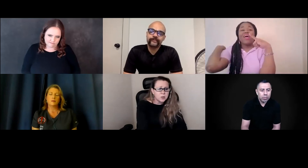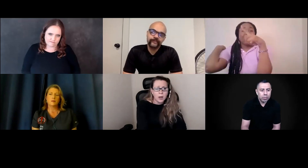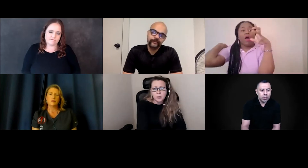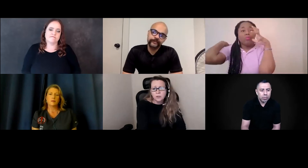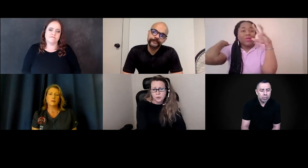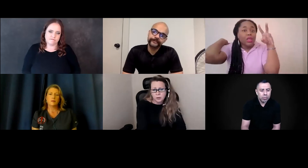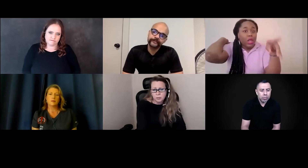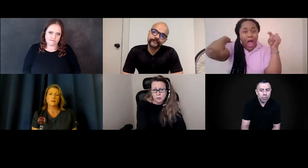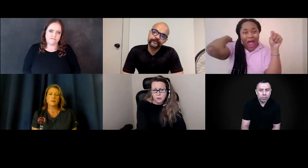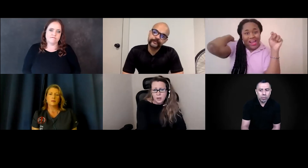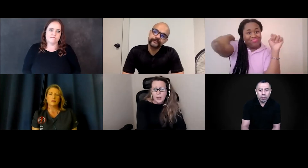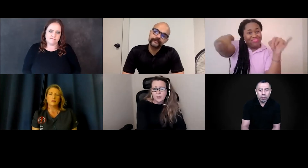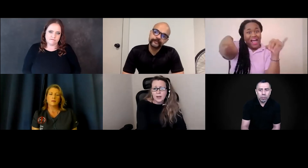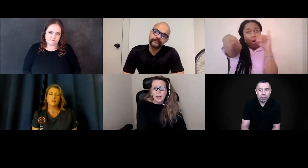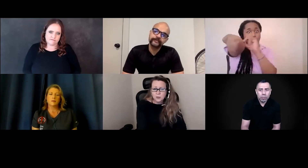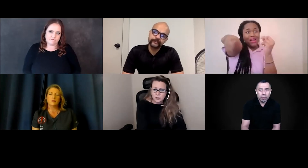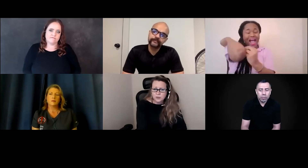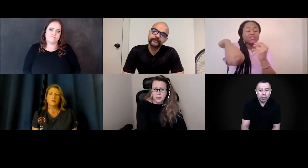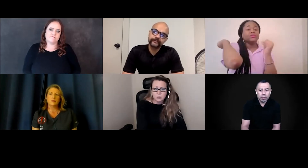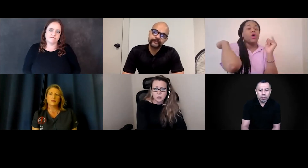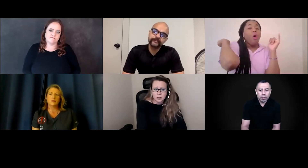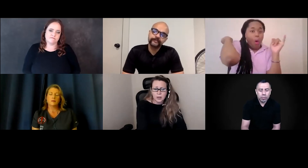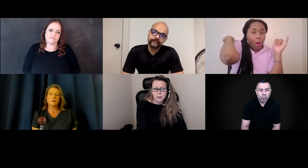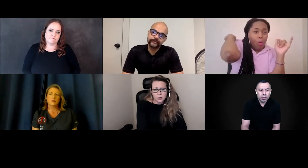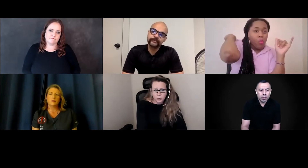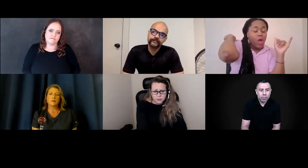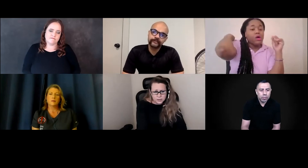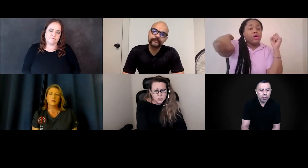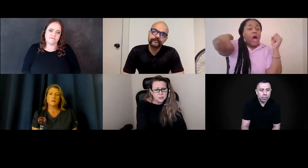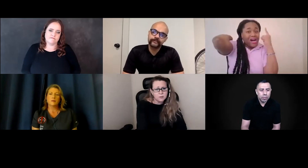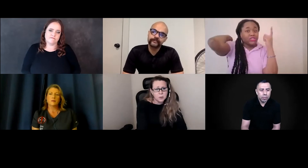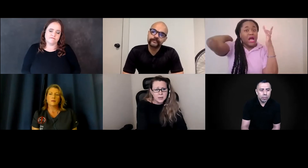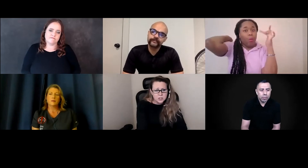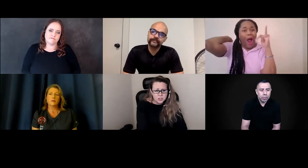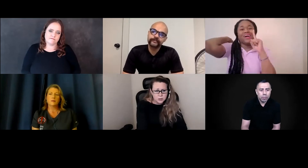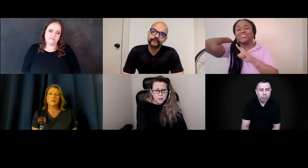I would refer them and then after they've taken a look at the organization's information